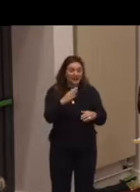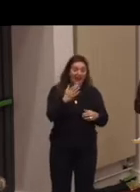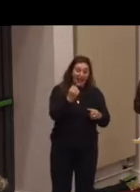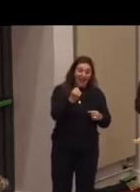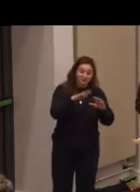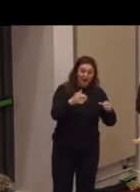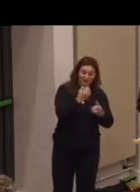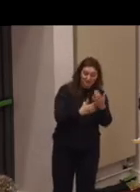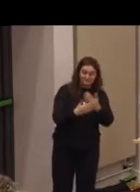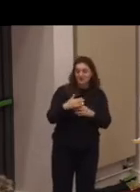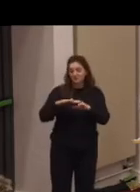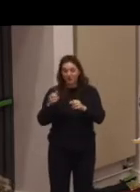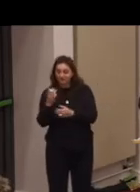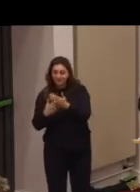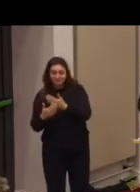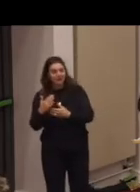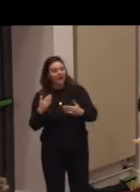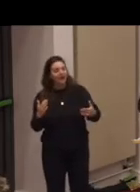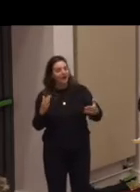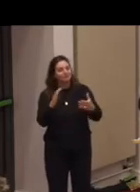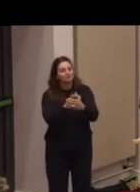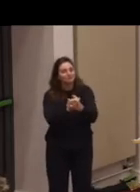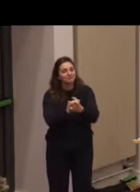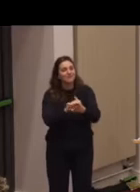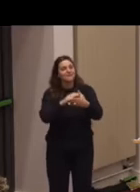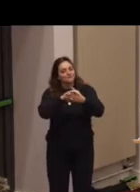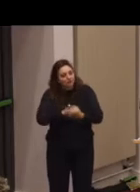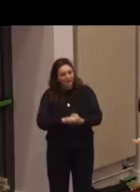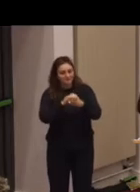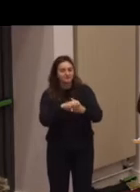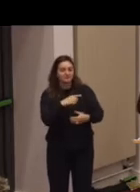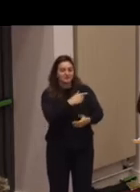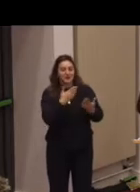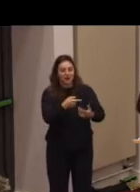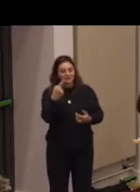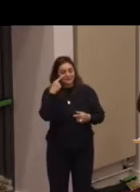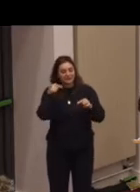and the picture on the screen is of an inclusive playground in the refugee camp in Jordan,